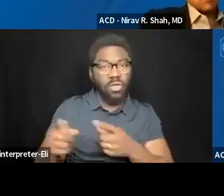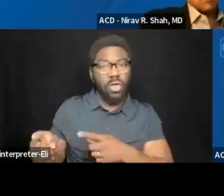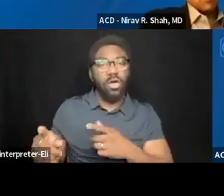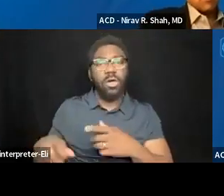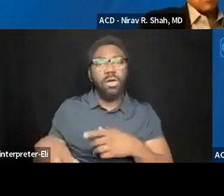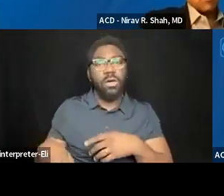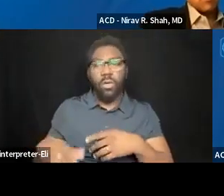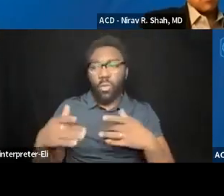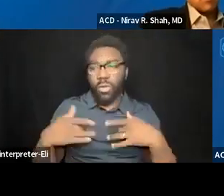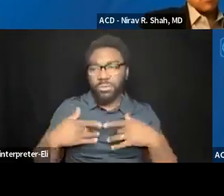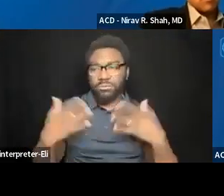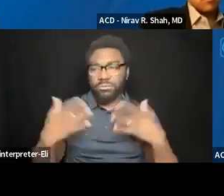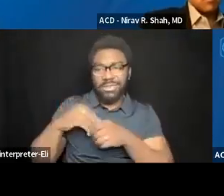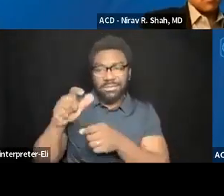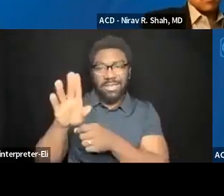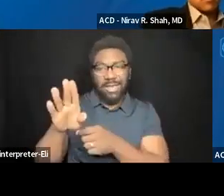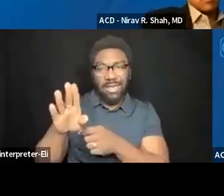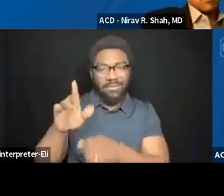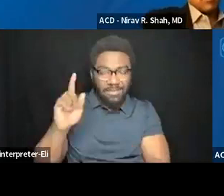because ultimately that's where the buck stops.